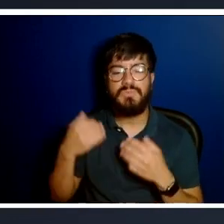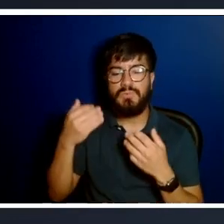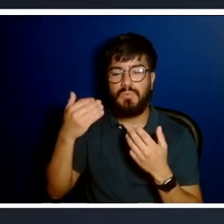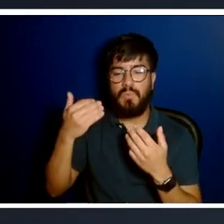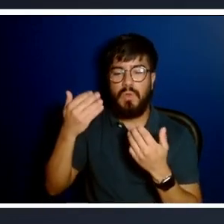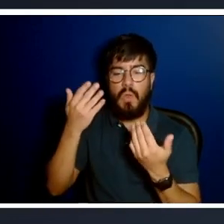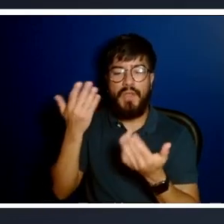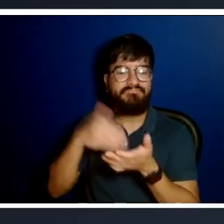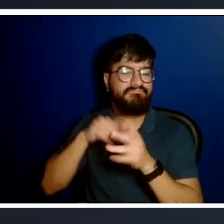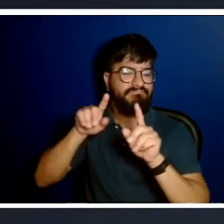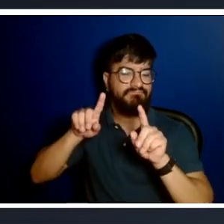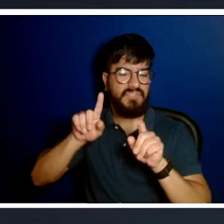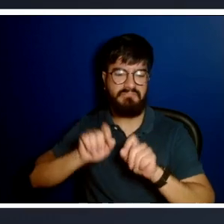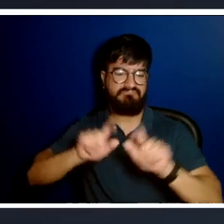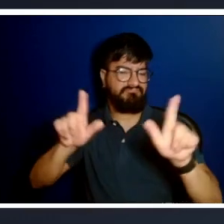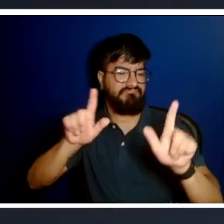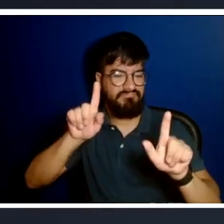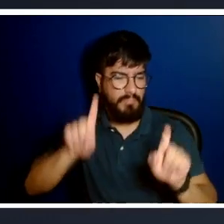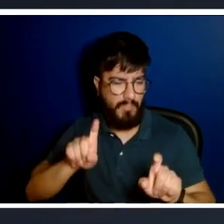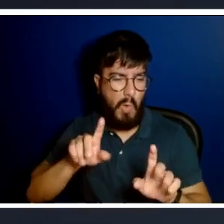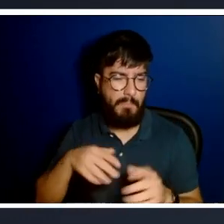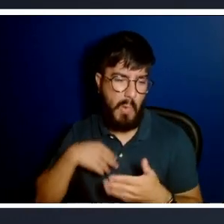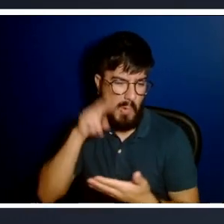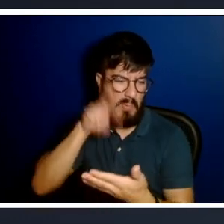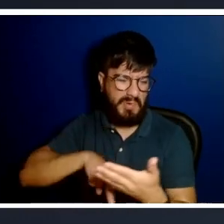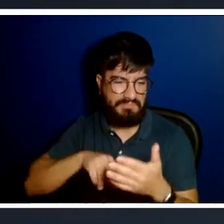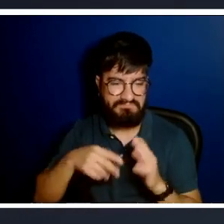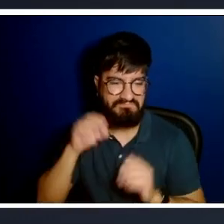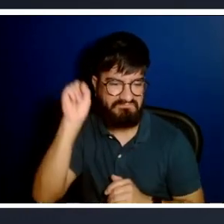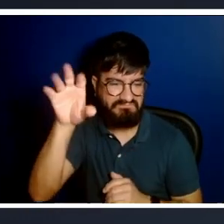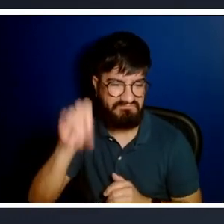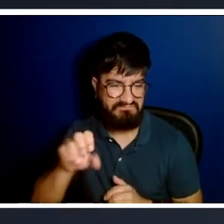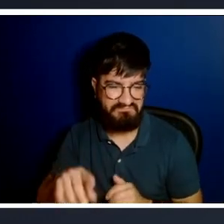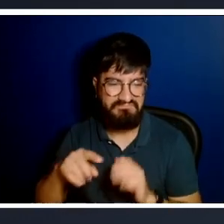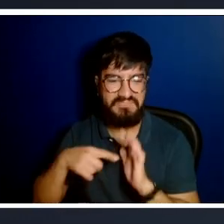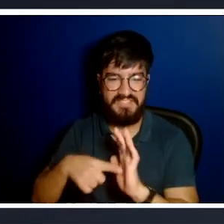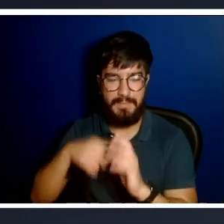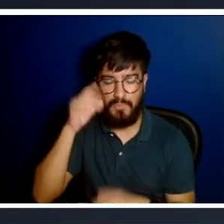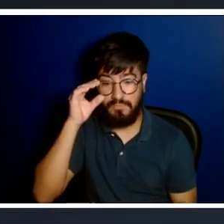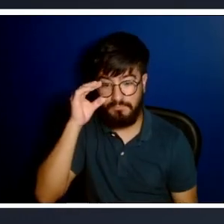these are all things you can do to help. It's a poll where you can choose more than one answer